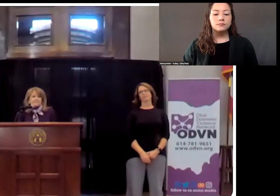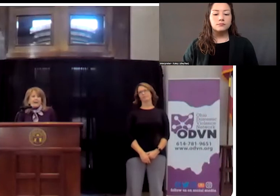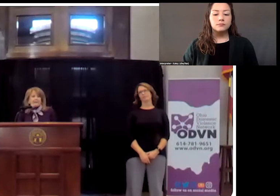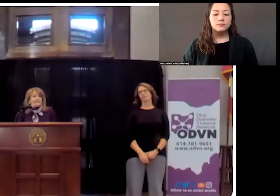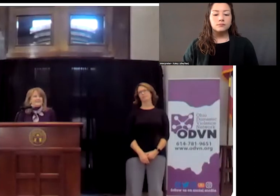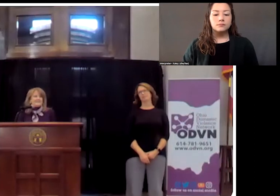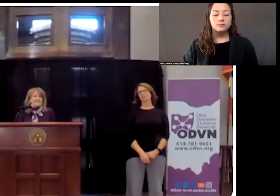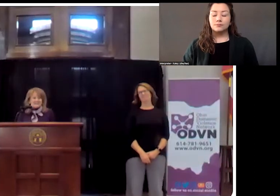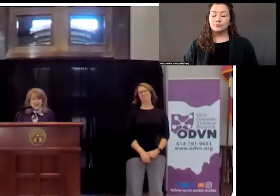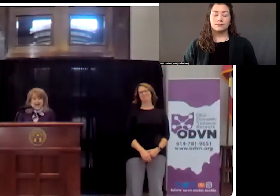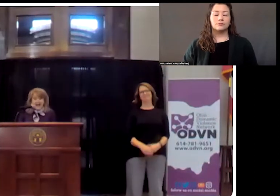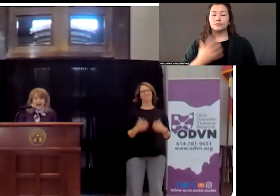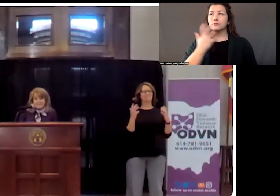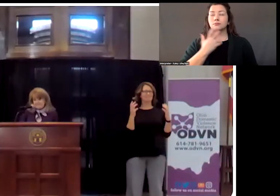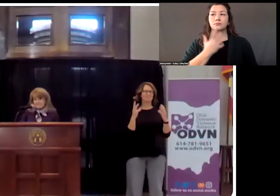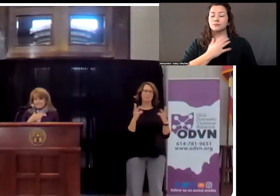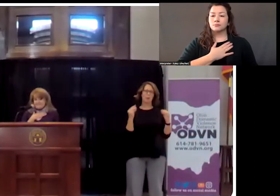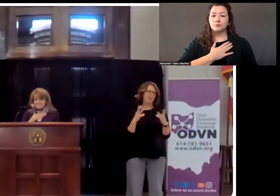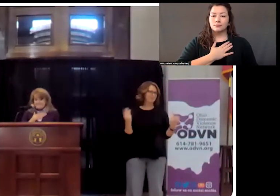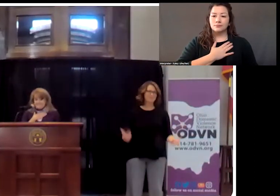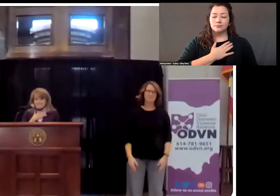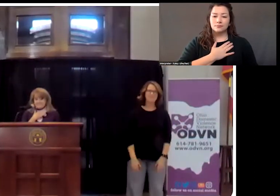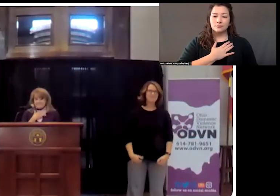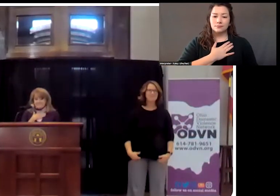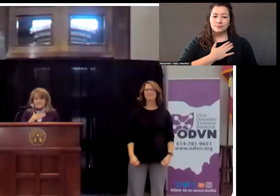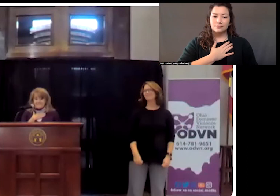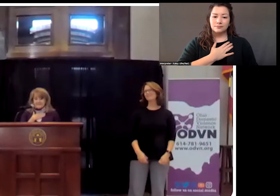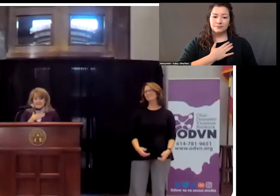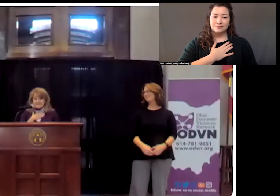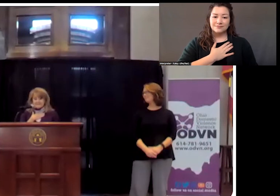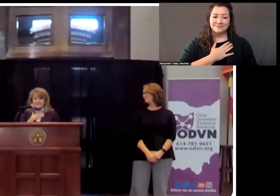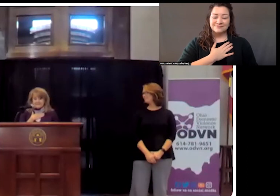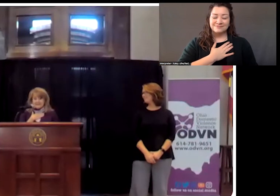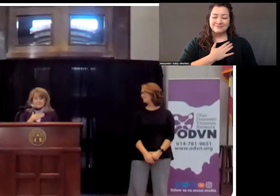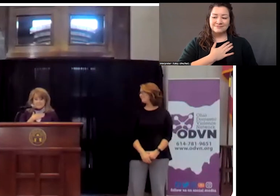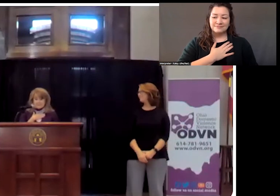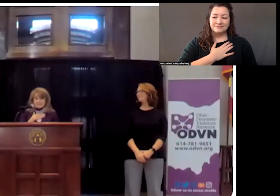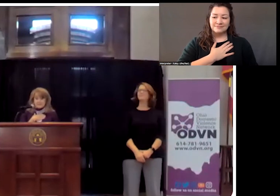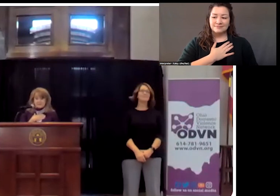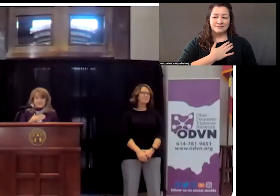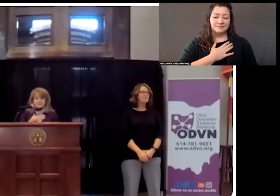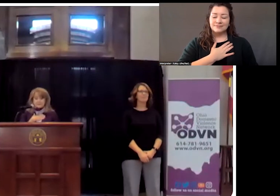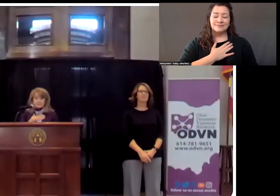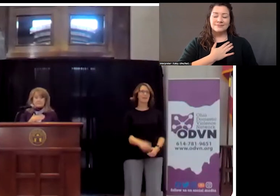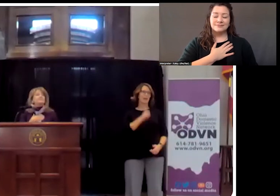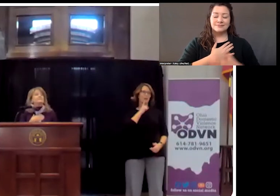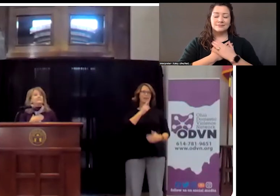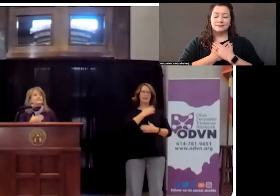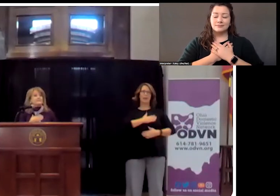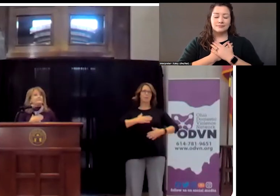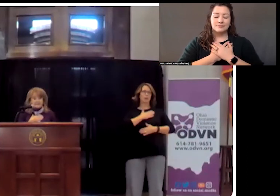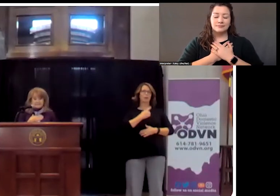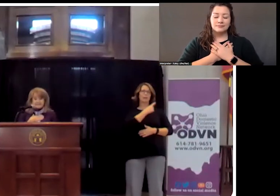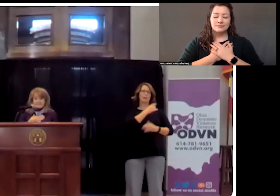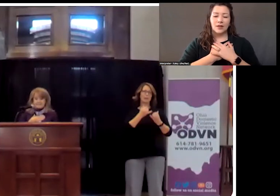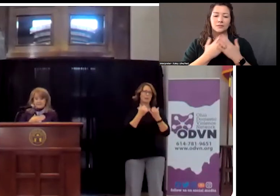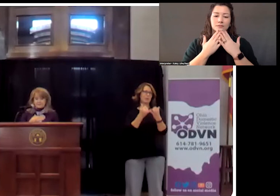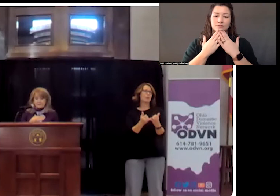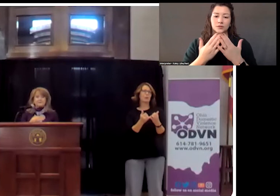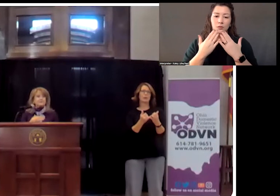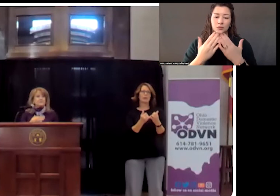Wow, I really appreciate this award, especially because it is named after the Crouchers